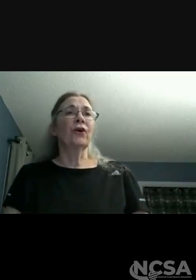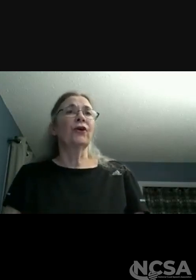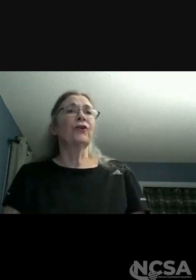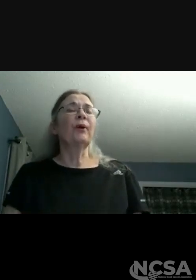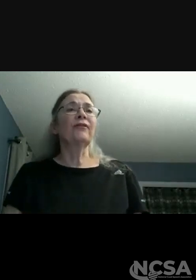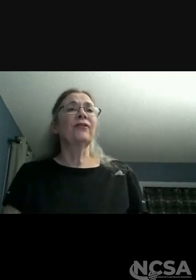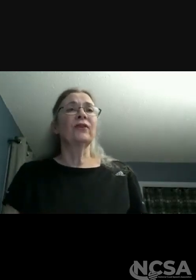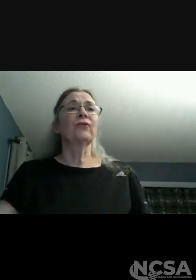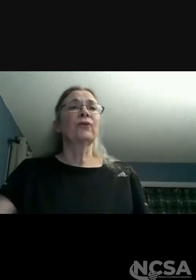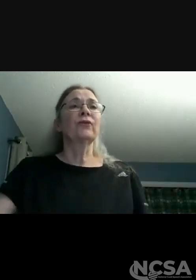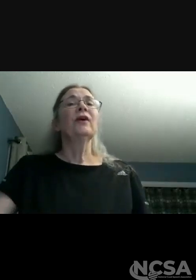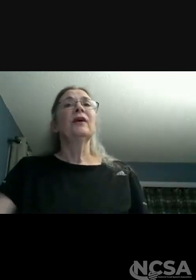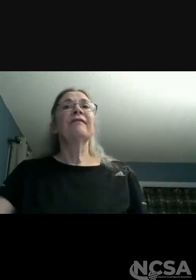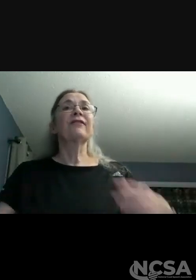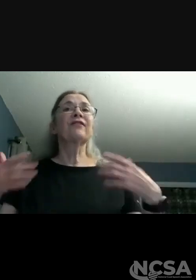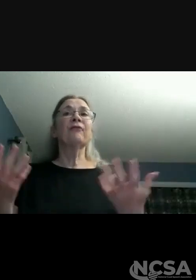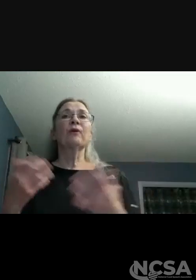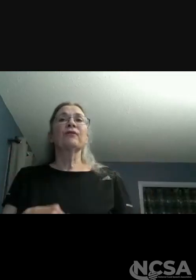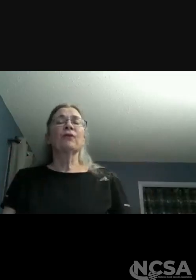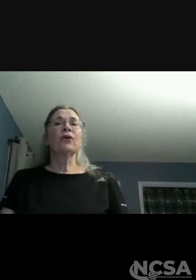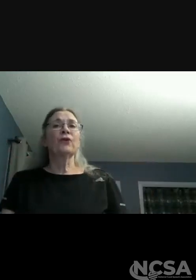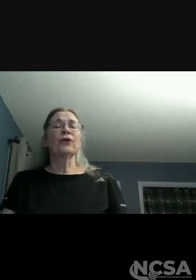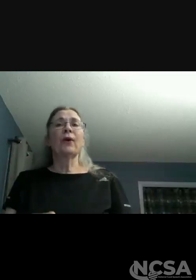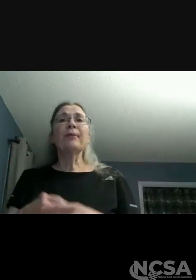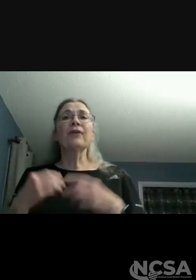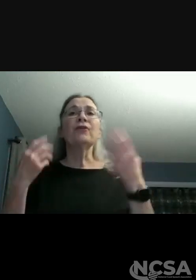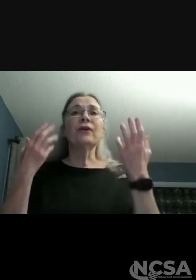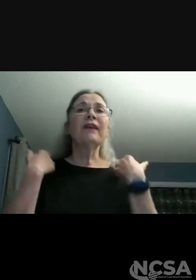auditory processing disorders. In fact, some forms of auditory neuropathy you don't even